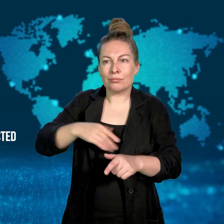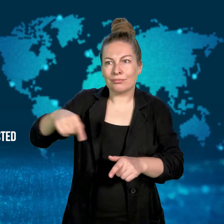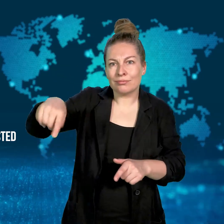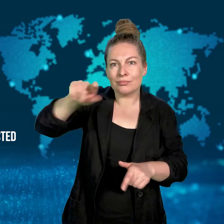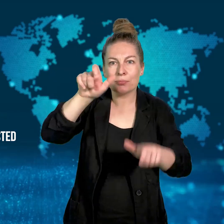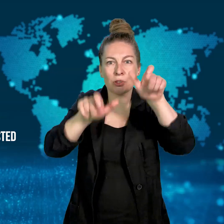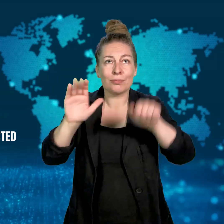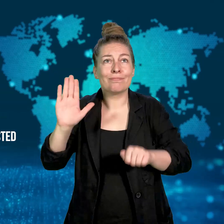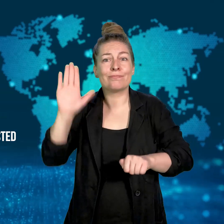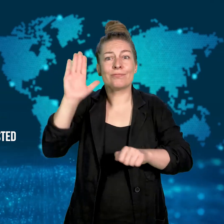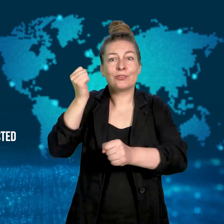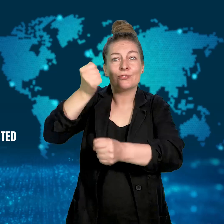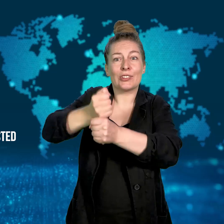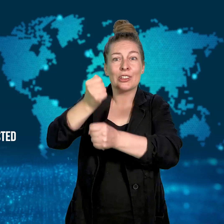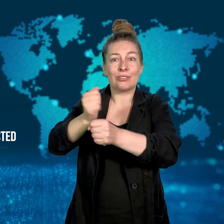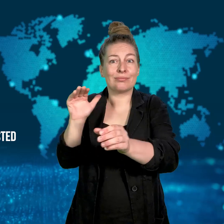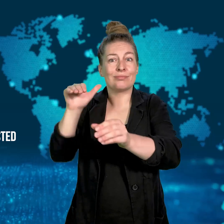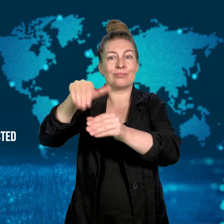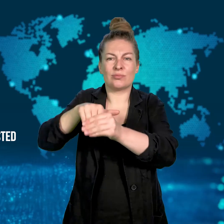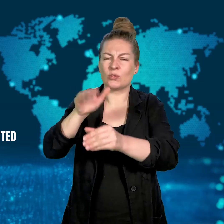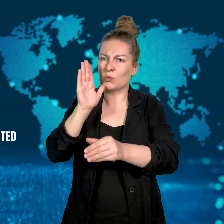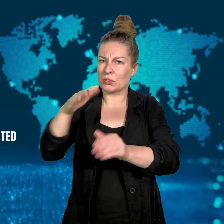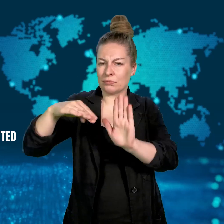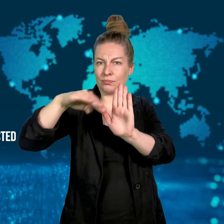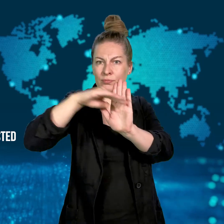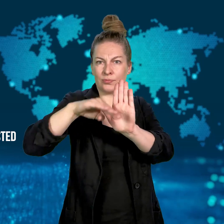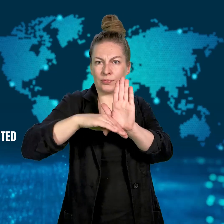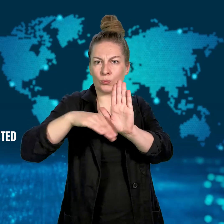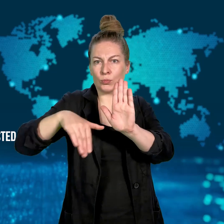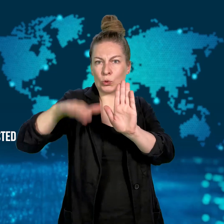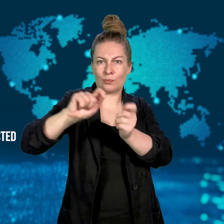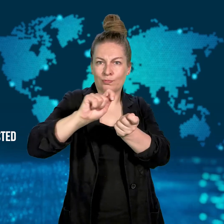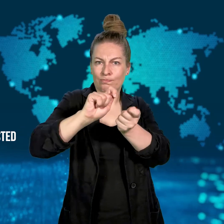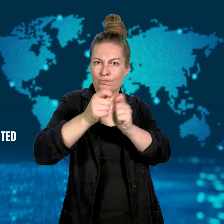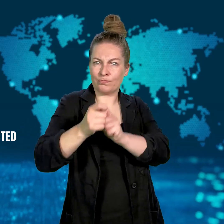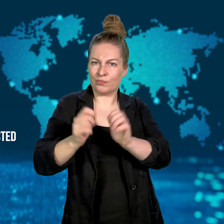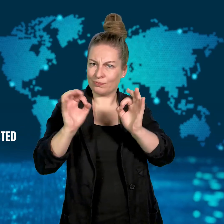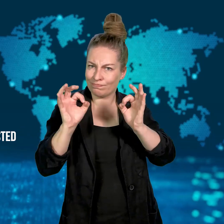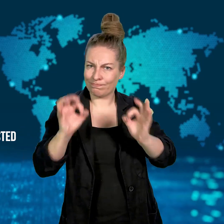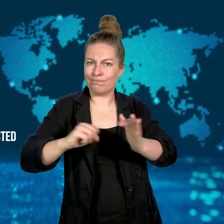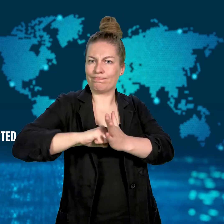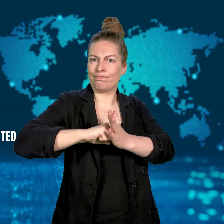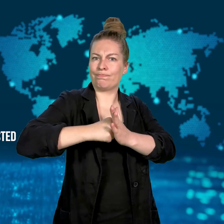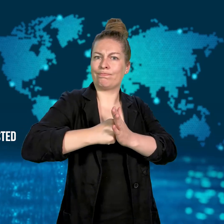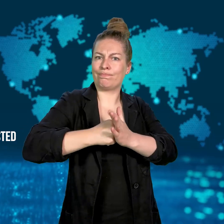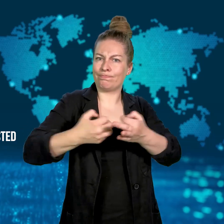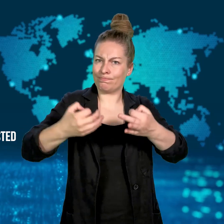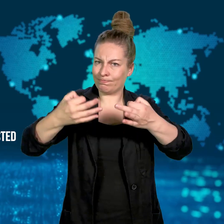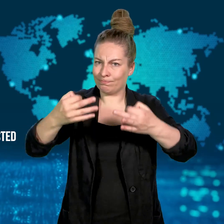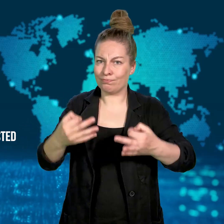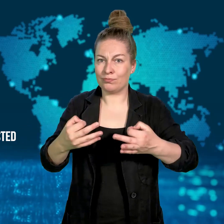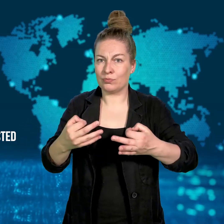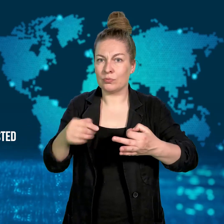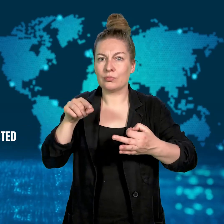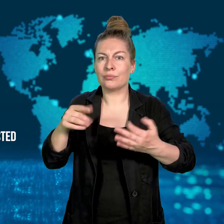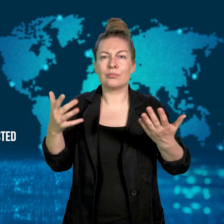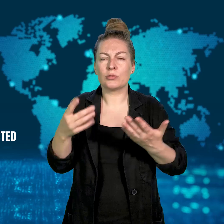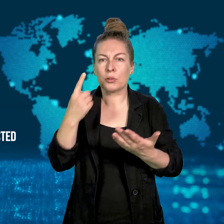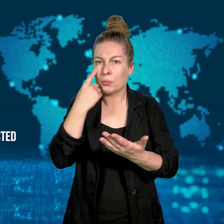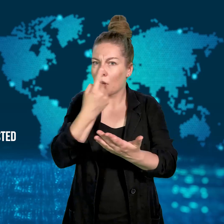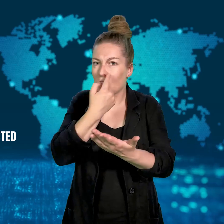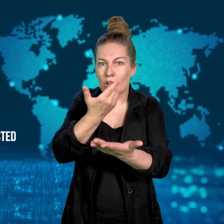As a result of the investigation, both the fire department